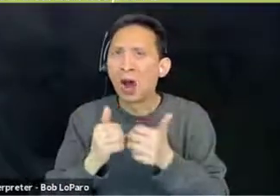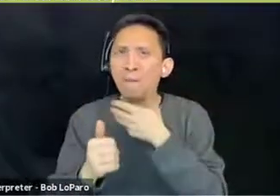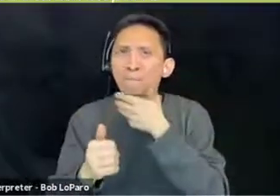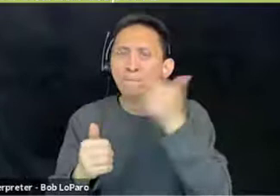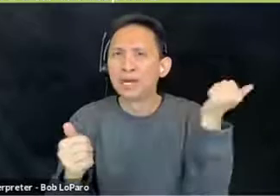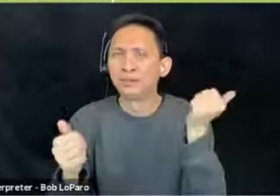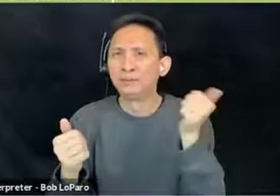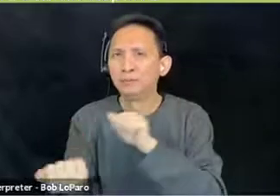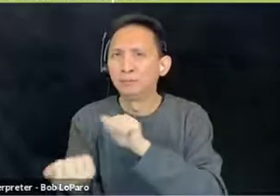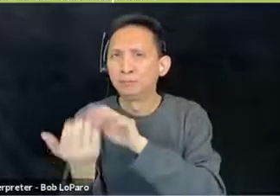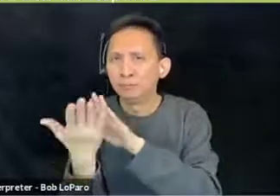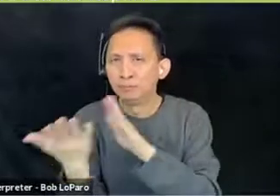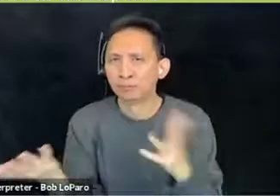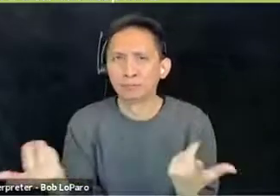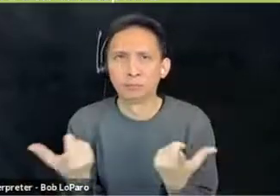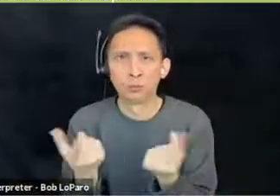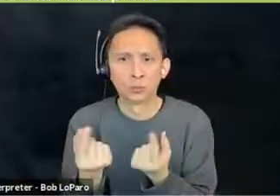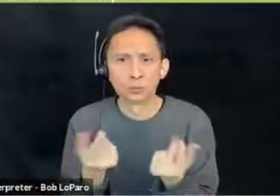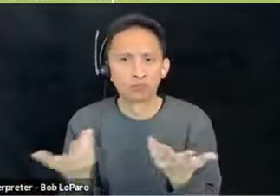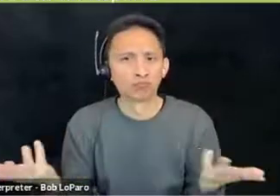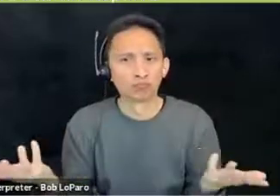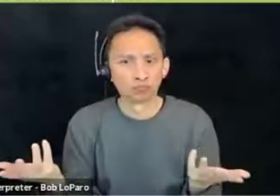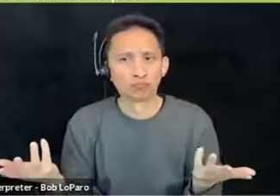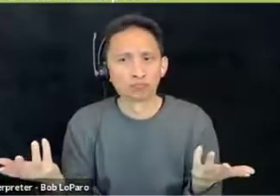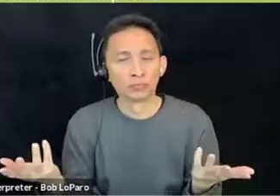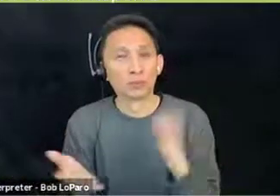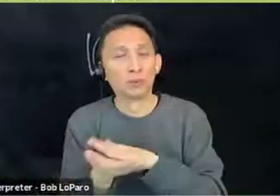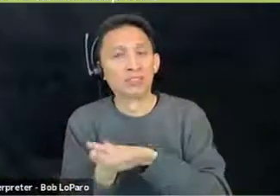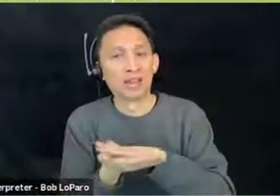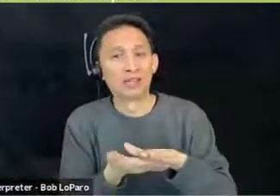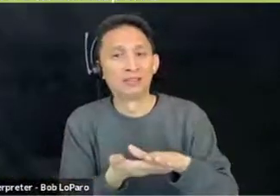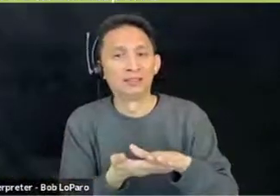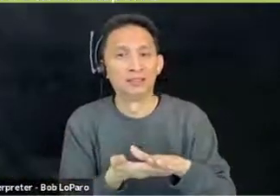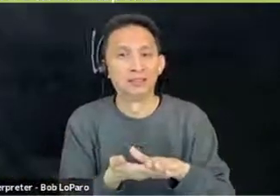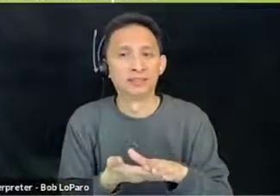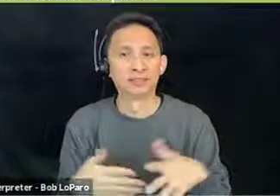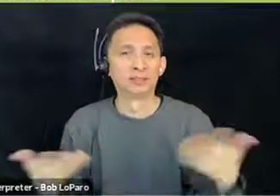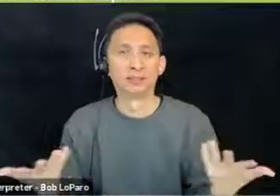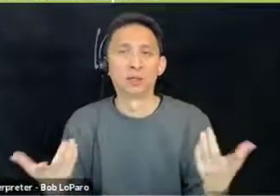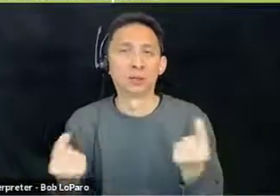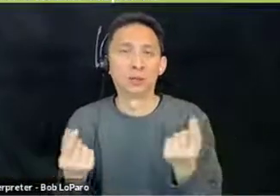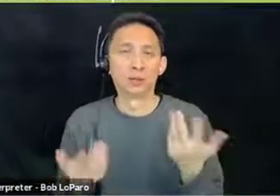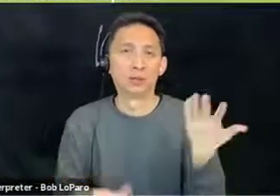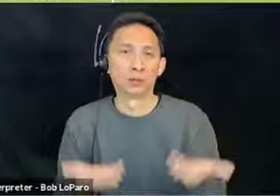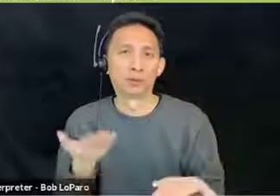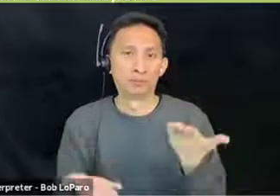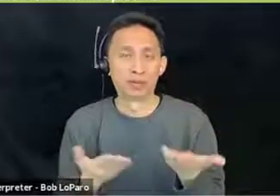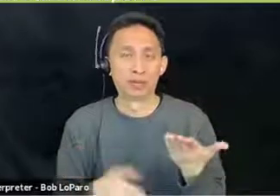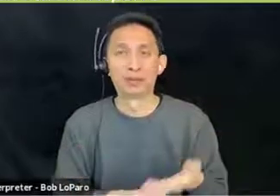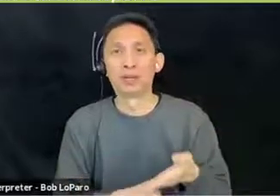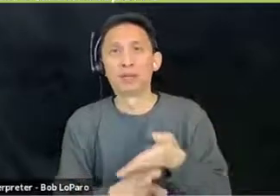if they would like to. So, those options include pre-implantation genetic diagnosis